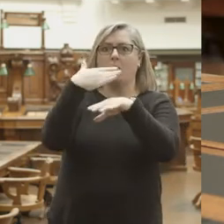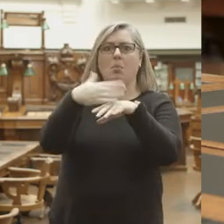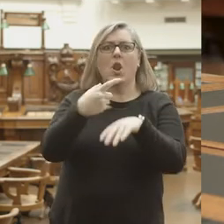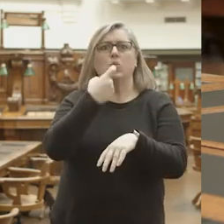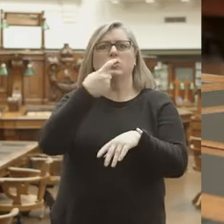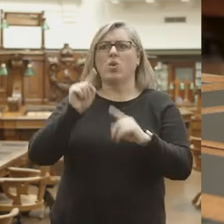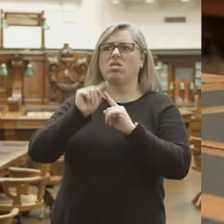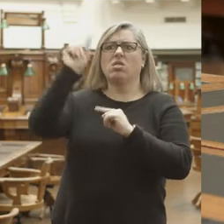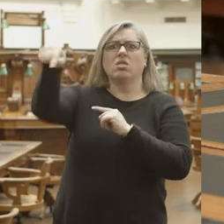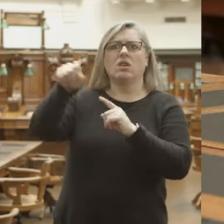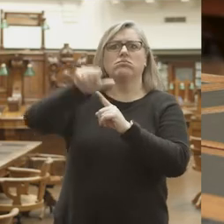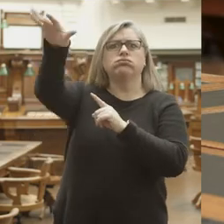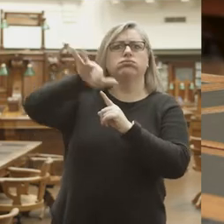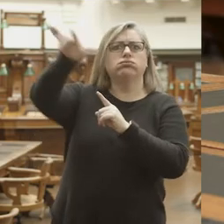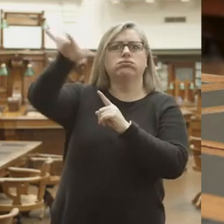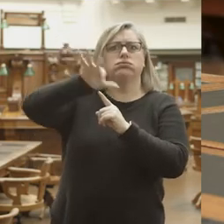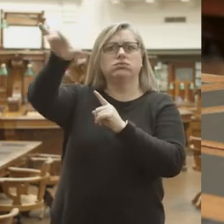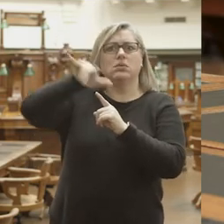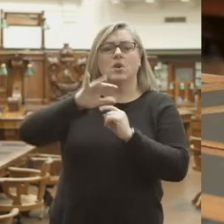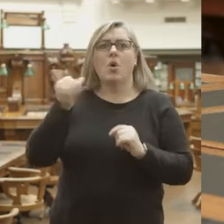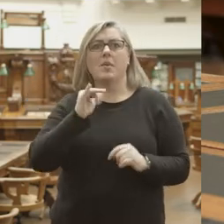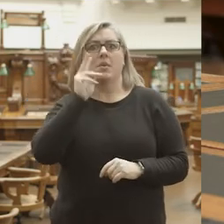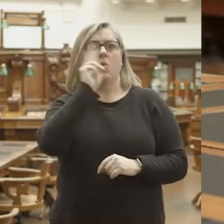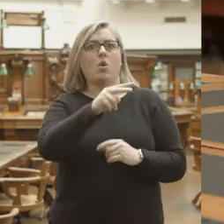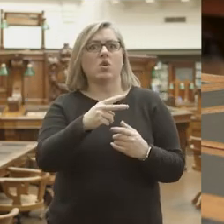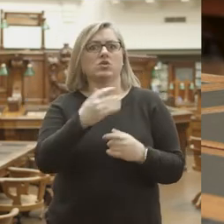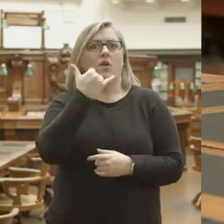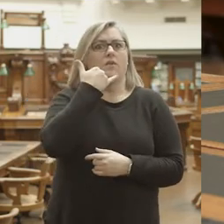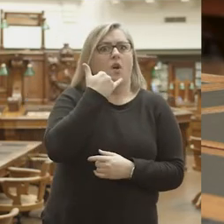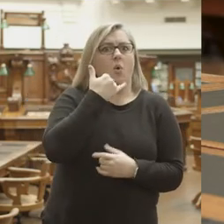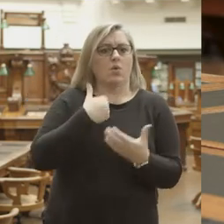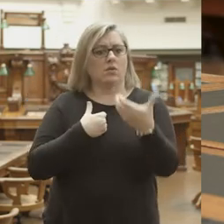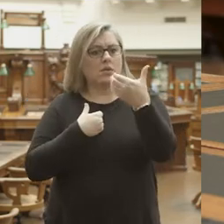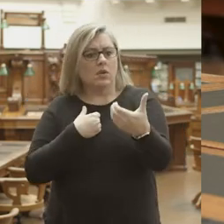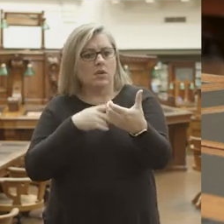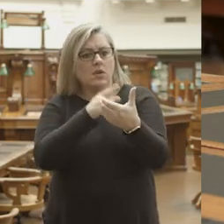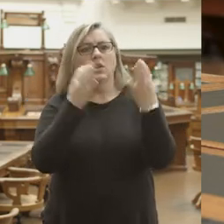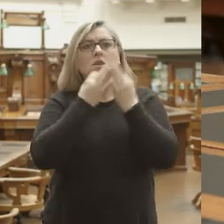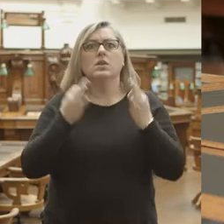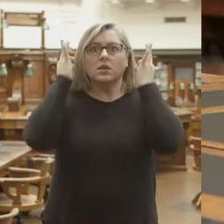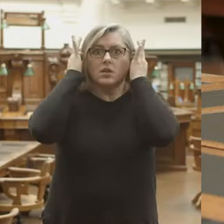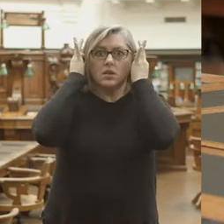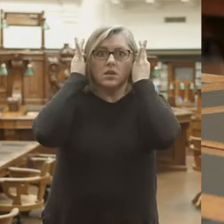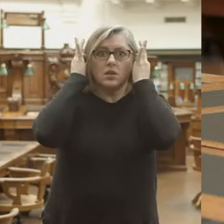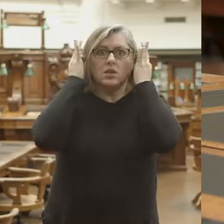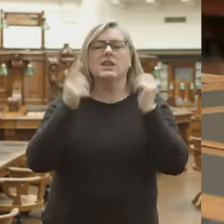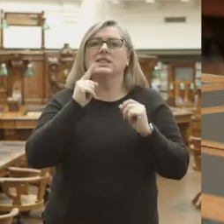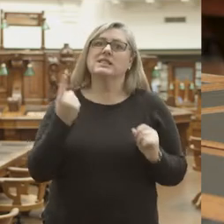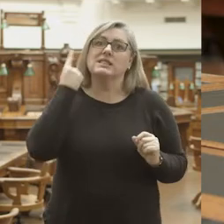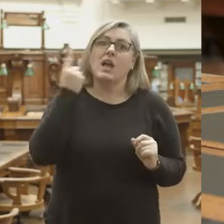meters away or maybe you're watching it on a phone and you're actually listening through headphones, the sound of my voice